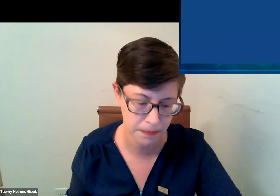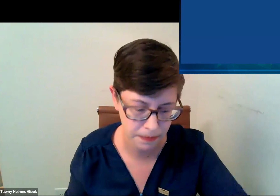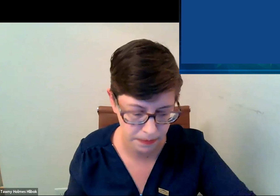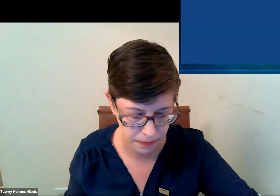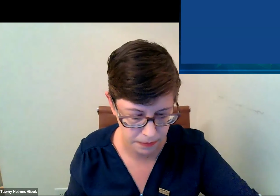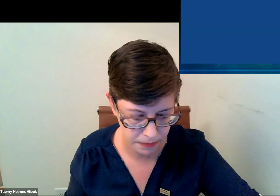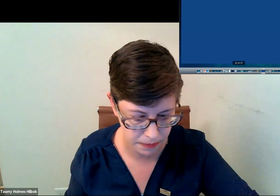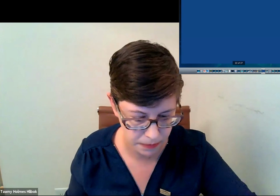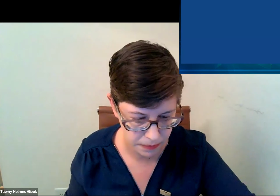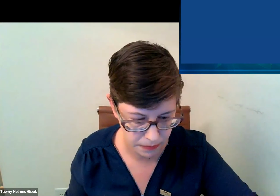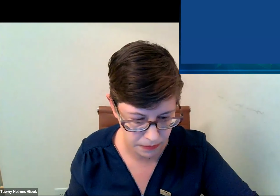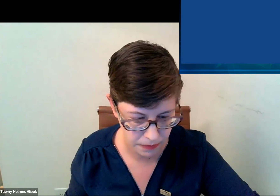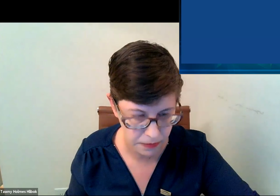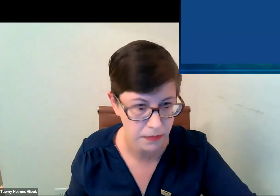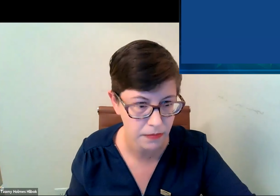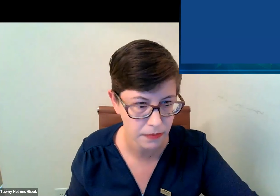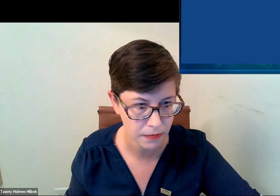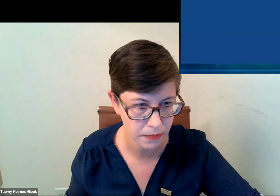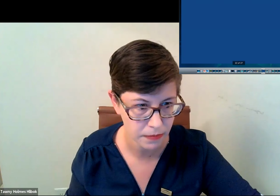i'm not I don't have enough time to show you the whole thing i'll show you part of it.